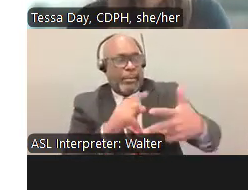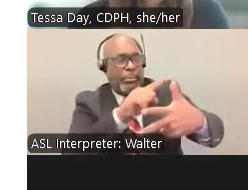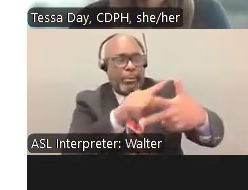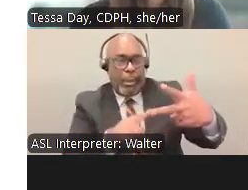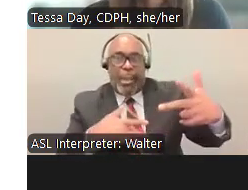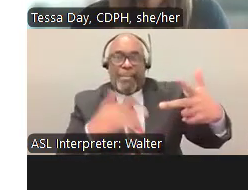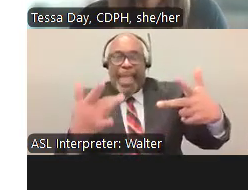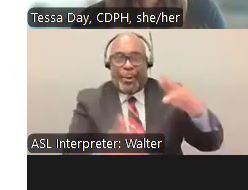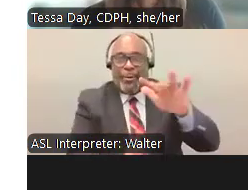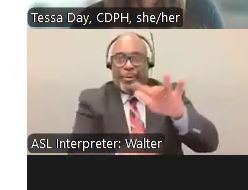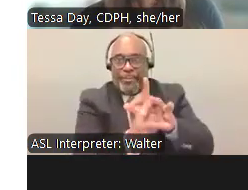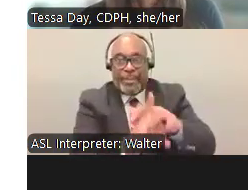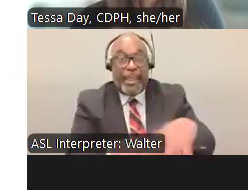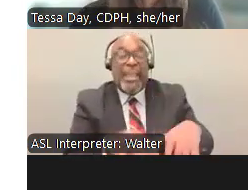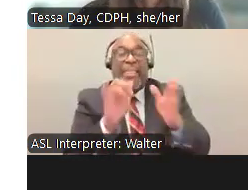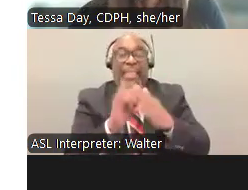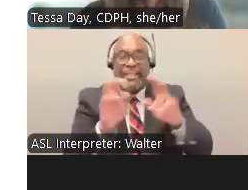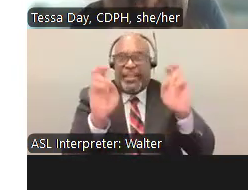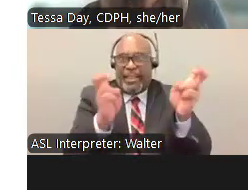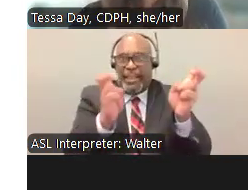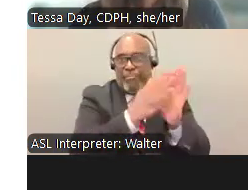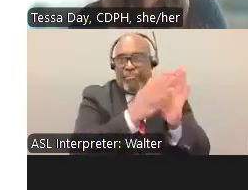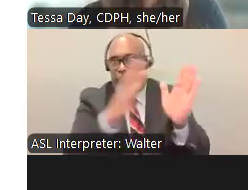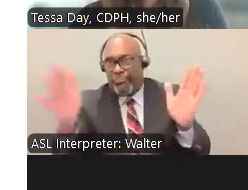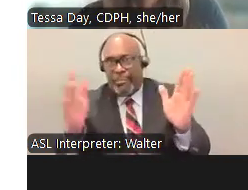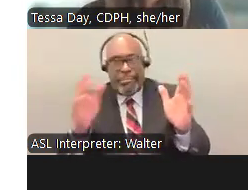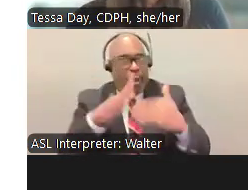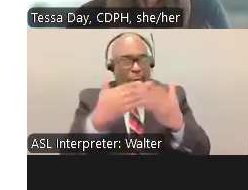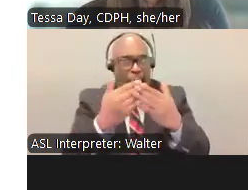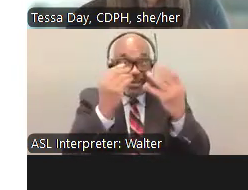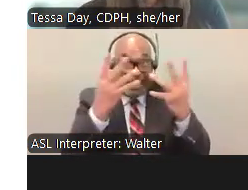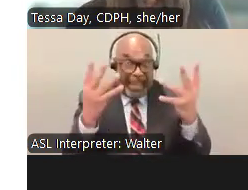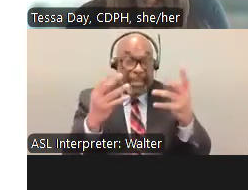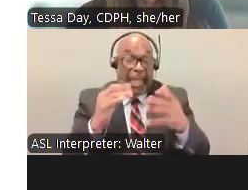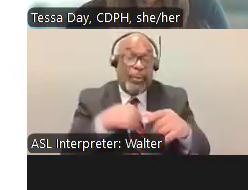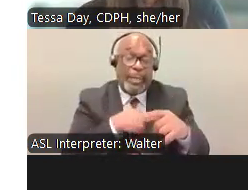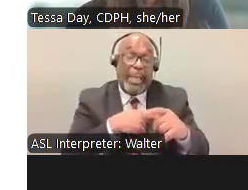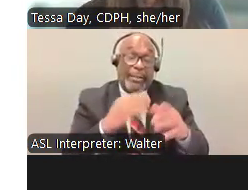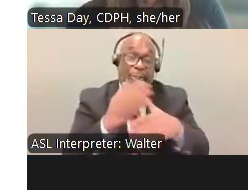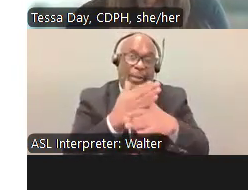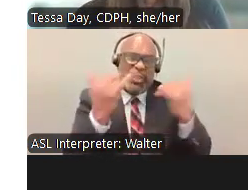13:30:30 here, and that's going to be a 13:30:32 theme across a lot of data that 13:30:34 we're sharing today. But we see 13:30:36 here that adults with